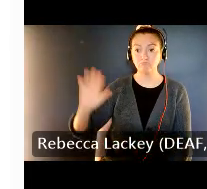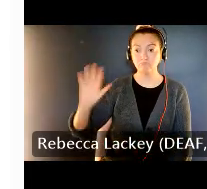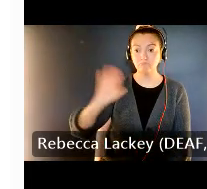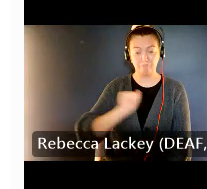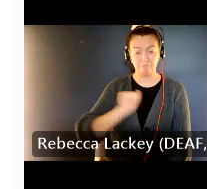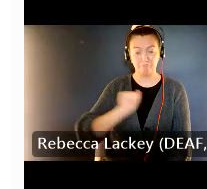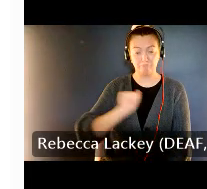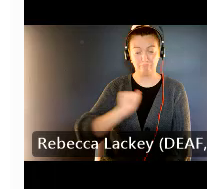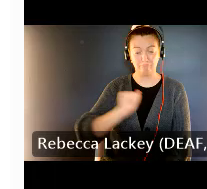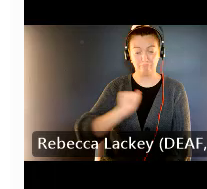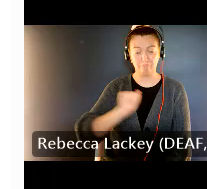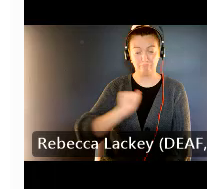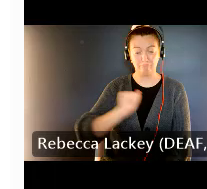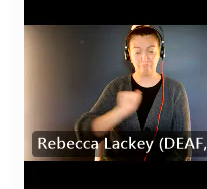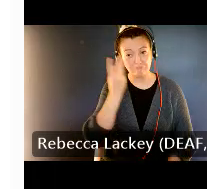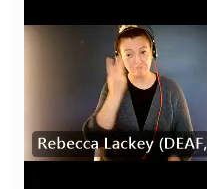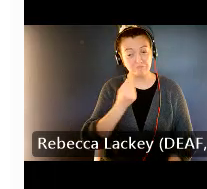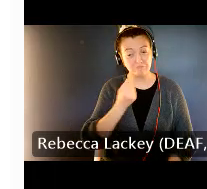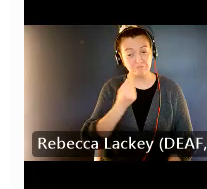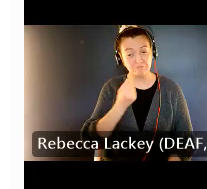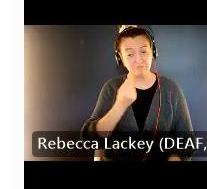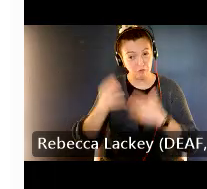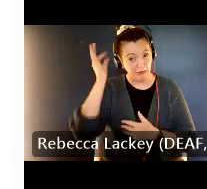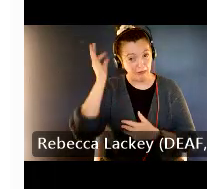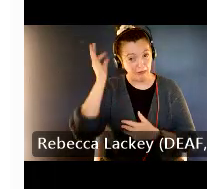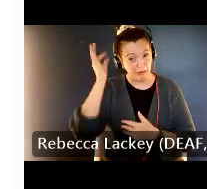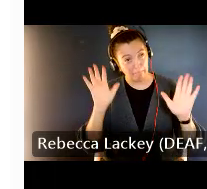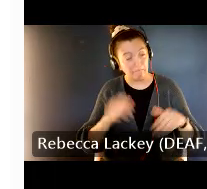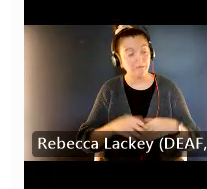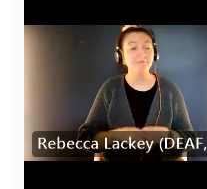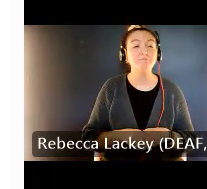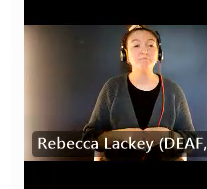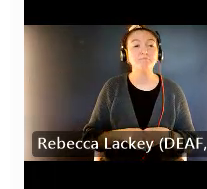If you see the Gray hair, you know, people would confuse these with the old